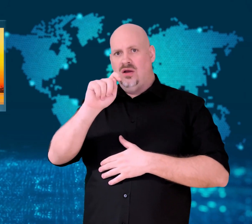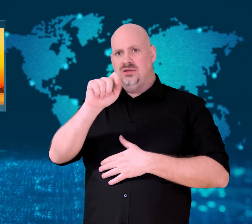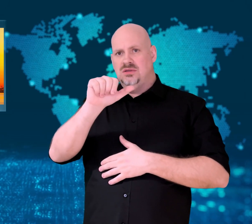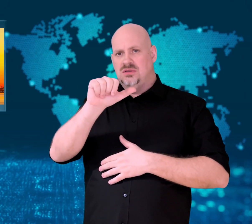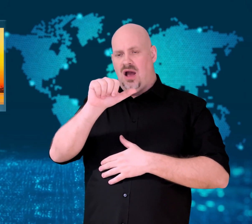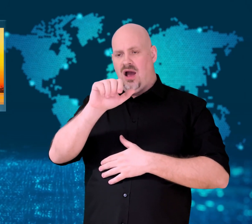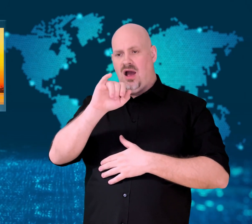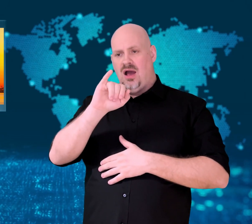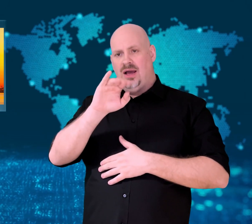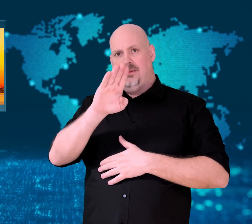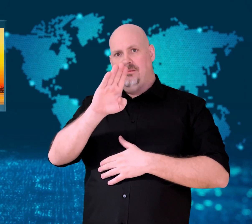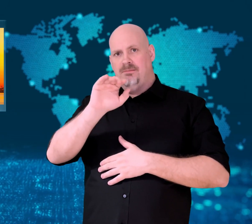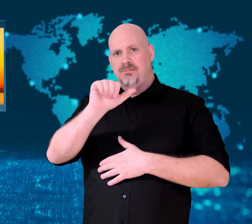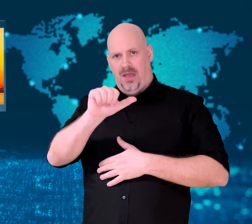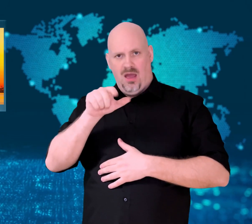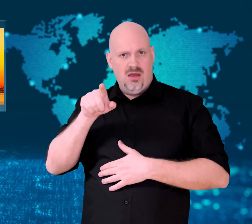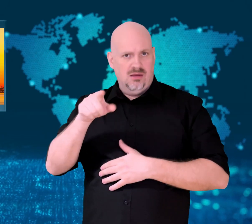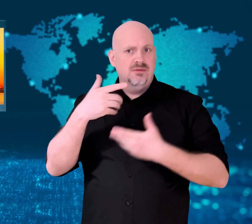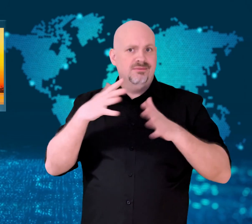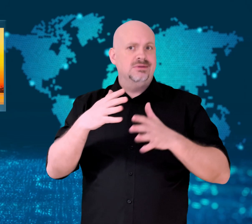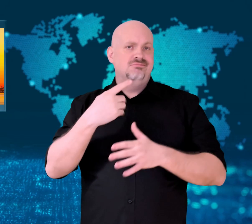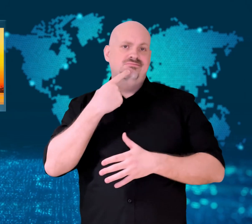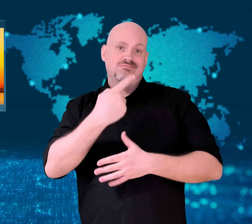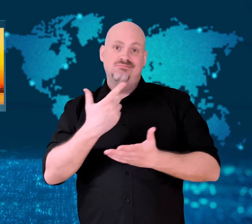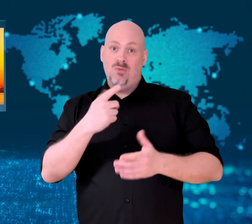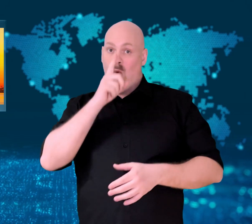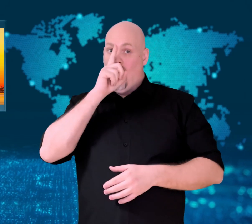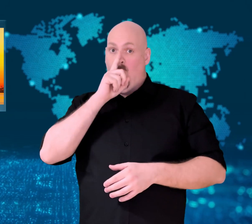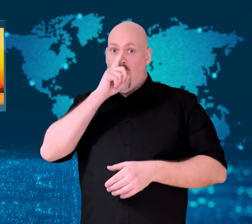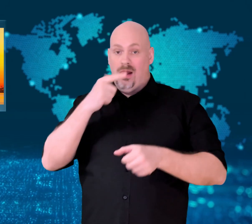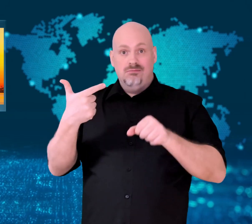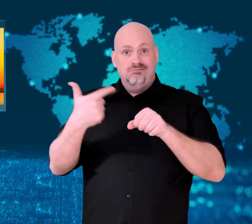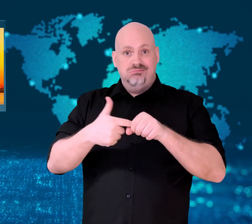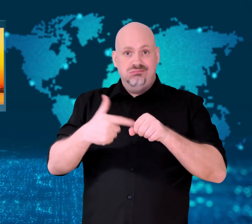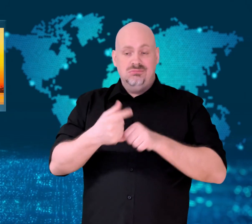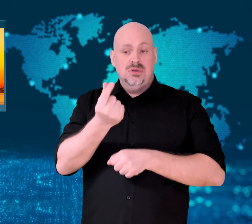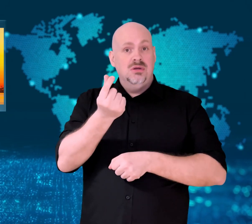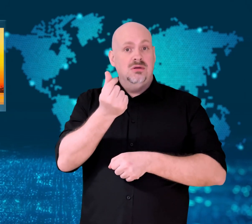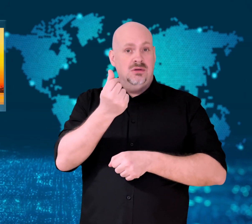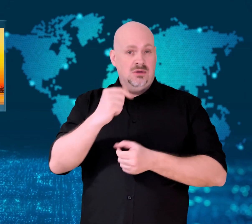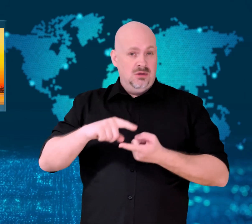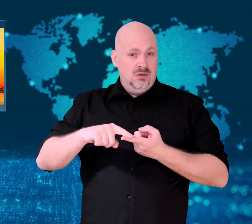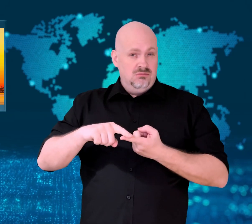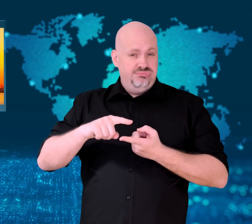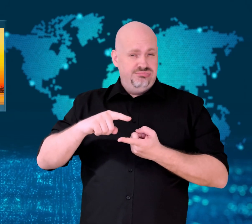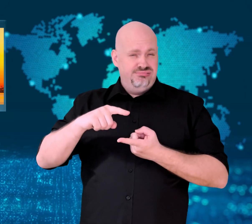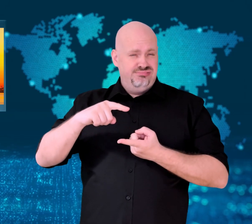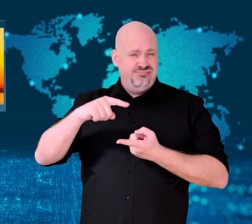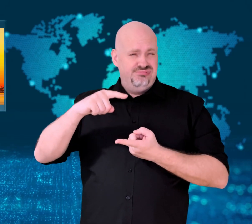that oil prices reached their highest since 2008.